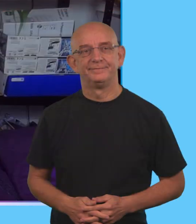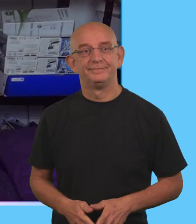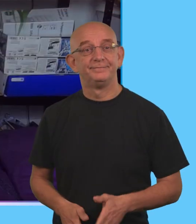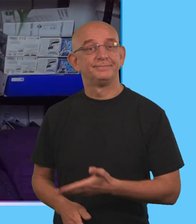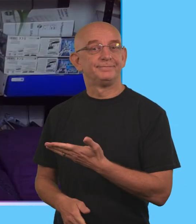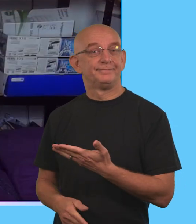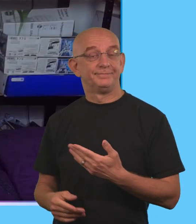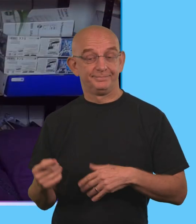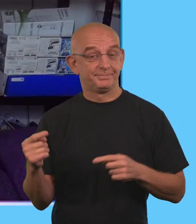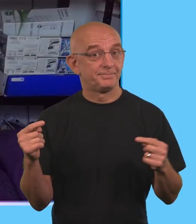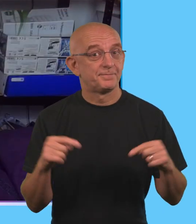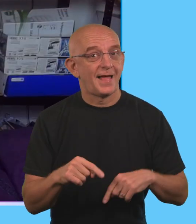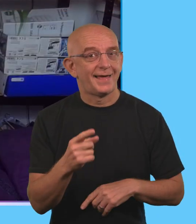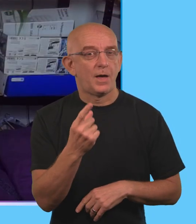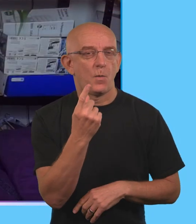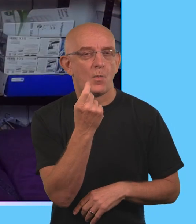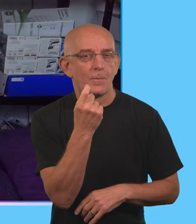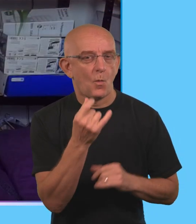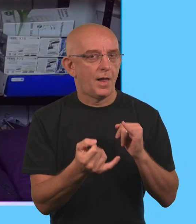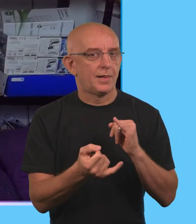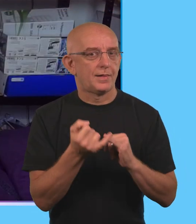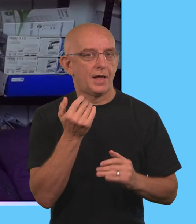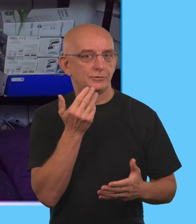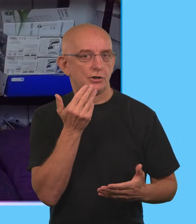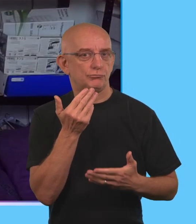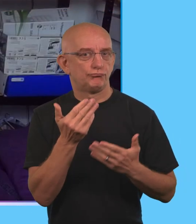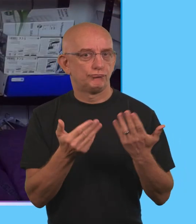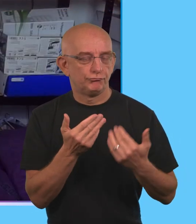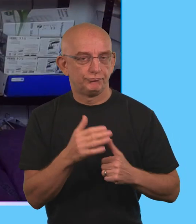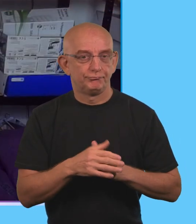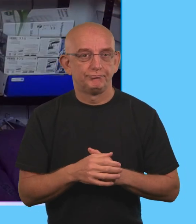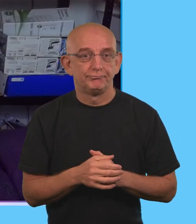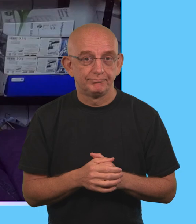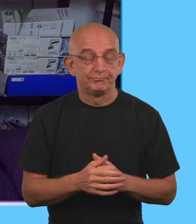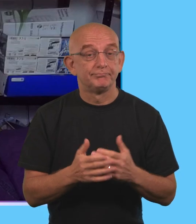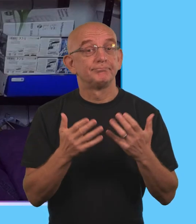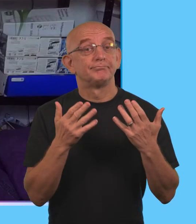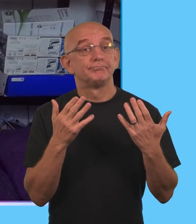Hello everyone, LauraKBuzz here, quickly popping in one last time.